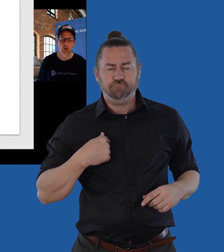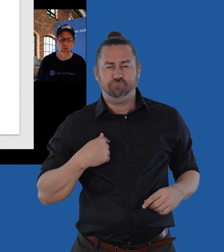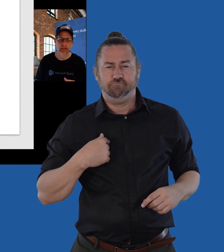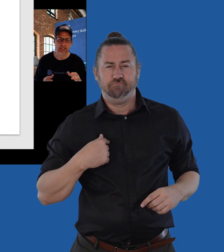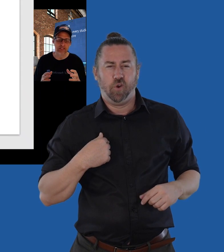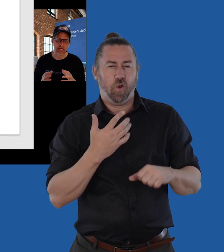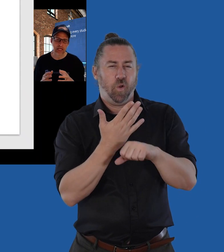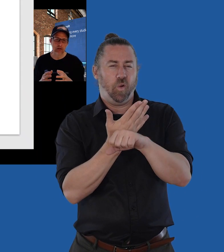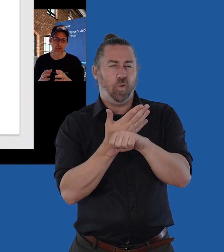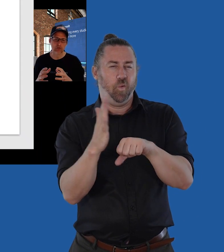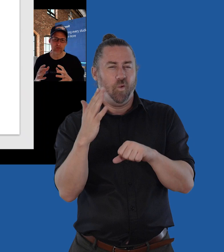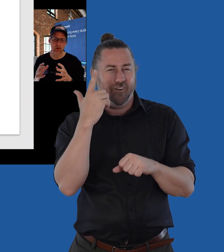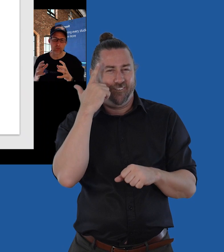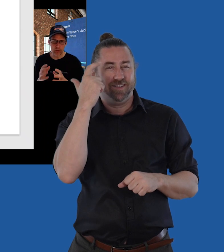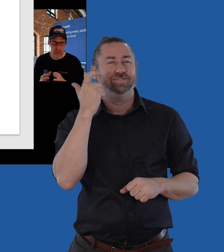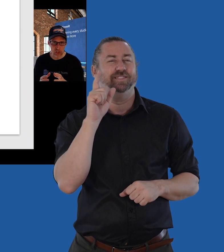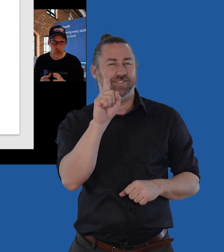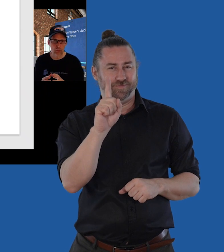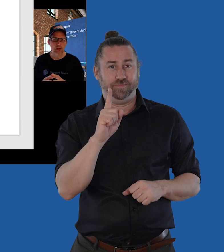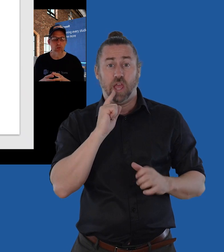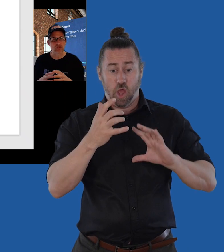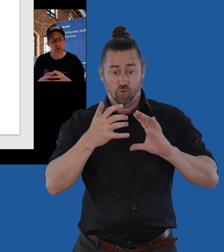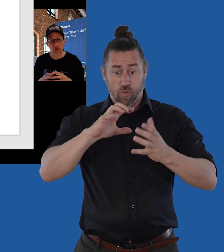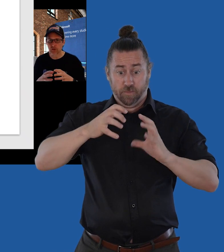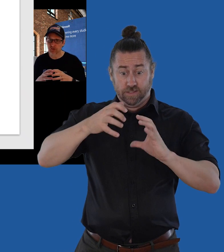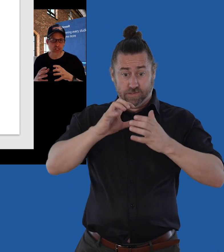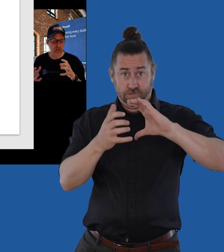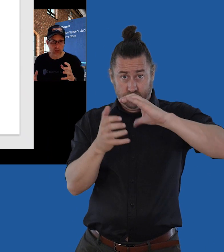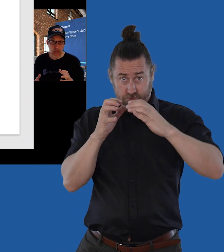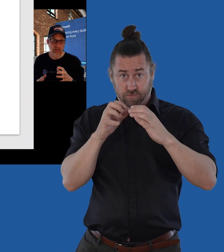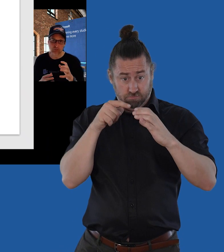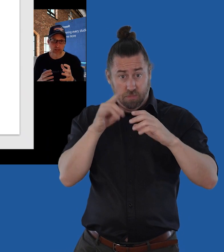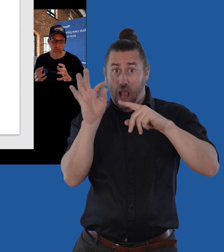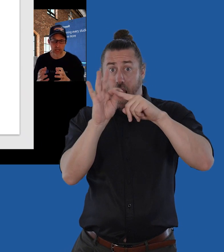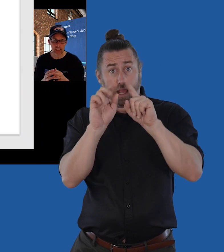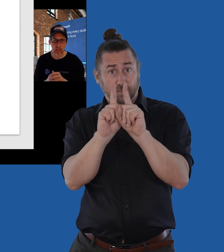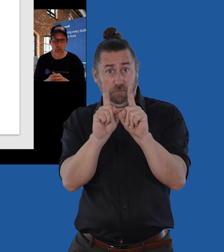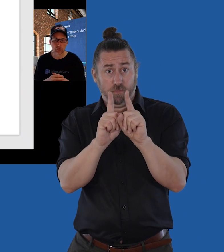so what we can see here is, we've got a Rubik's Cube, we've still got the traditional colors red, green, yellow,